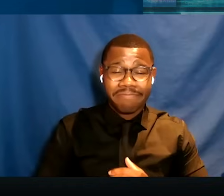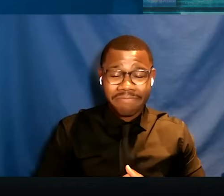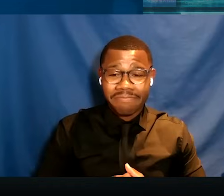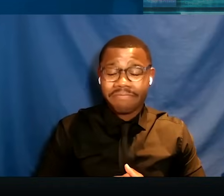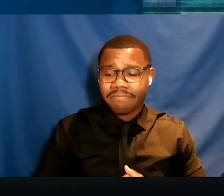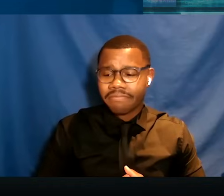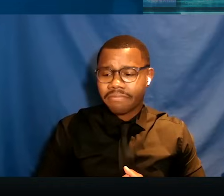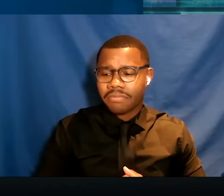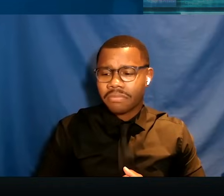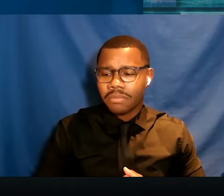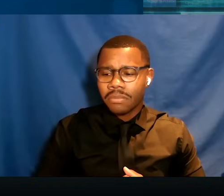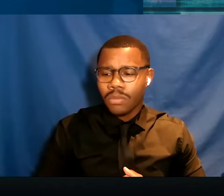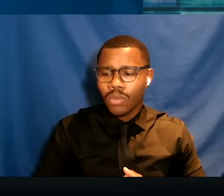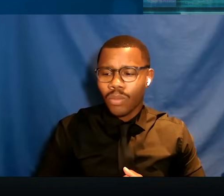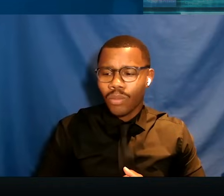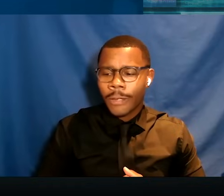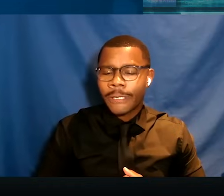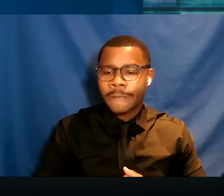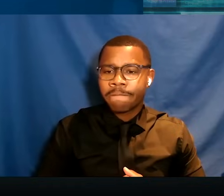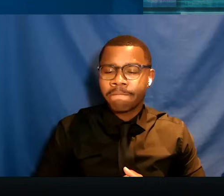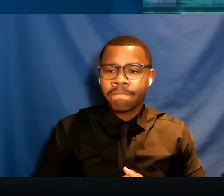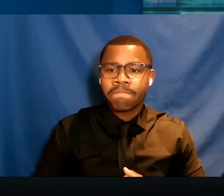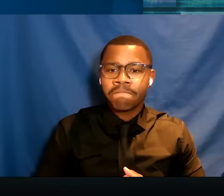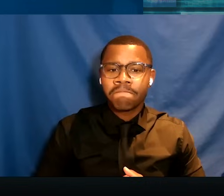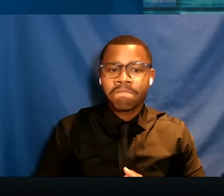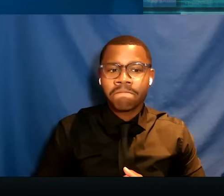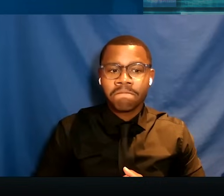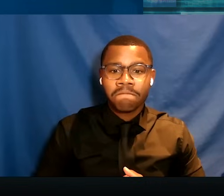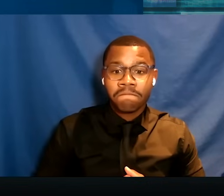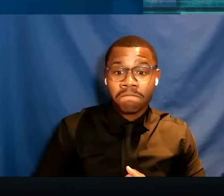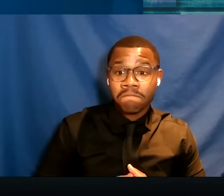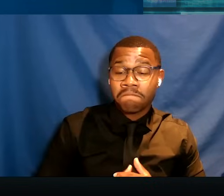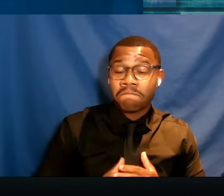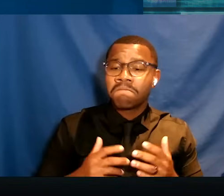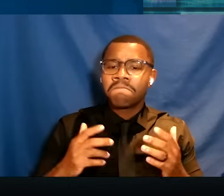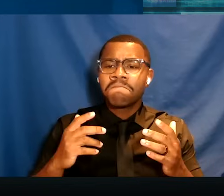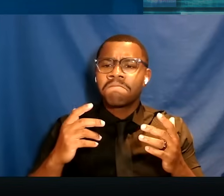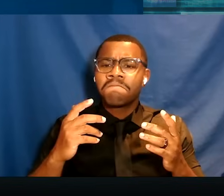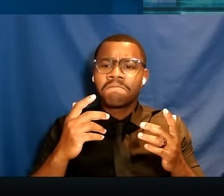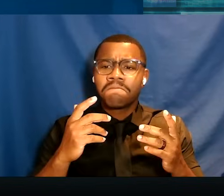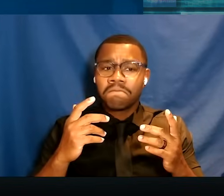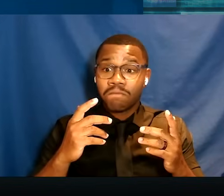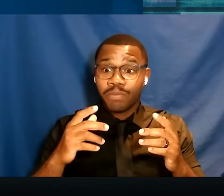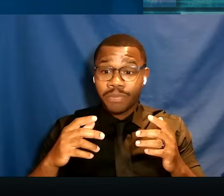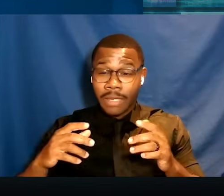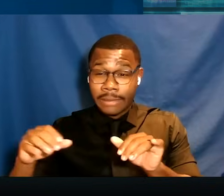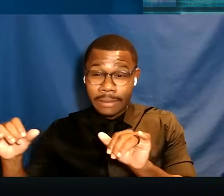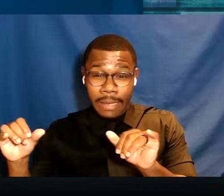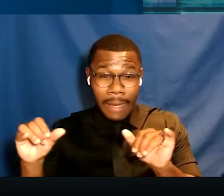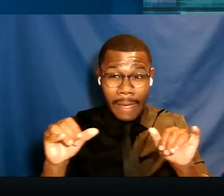And we zeroed in on the ones that kind of seemed to be in common from all the different markets and that was page length,